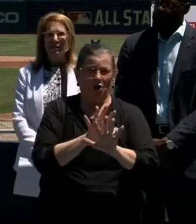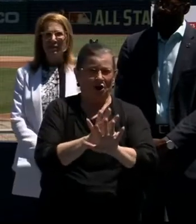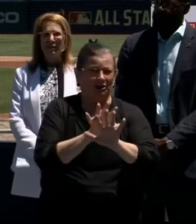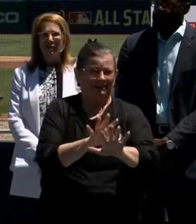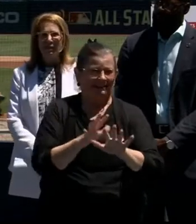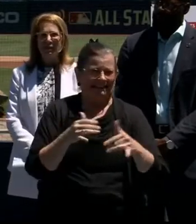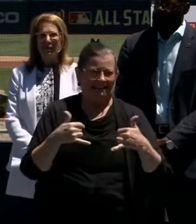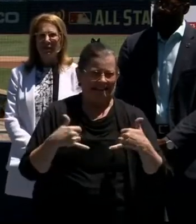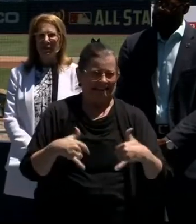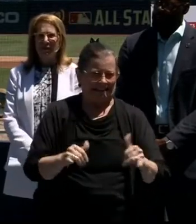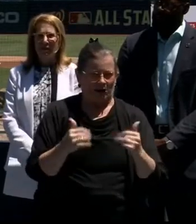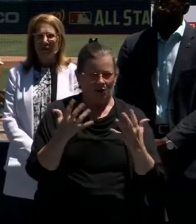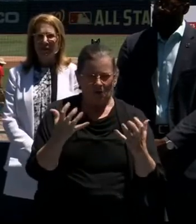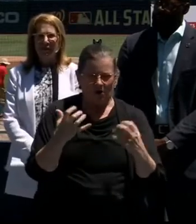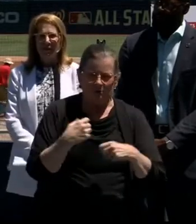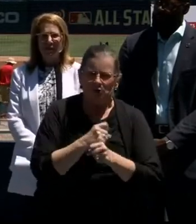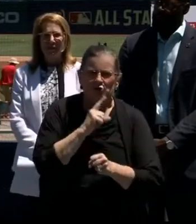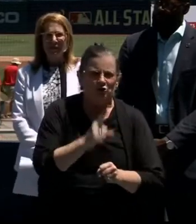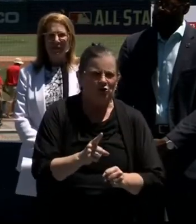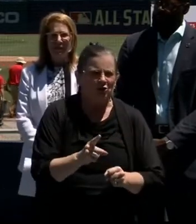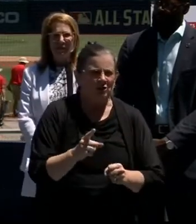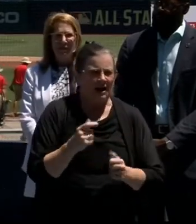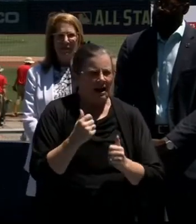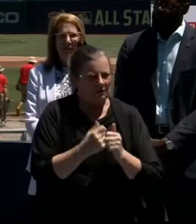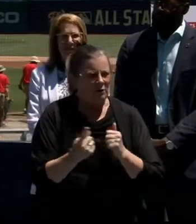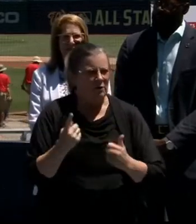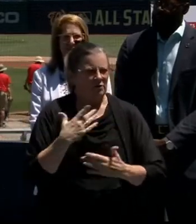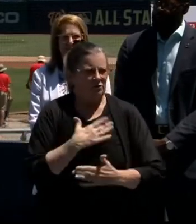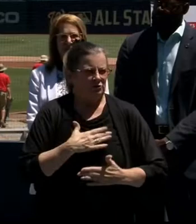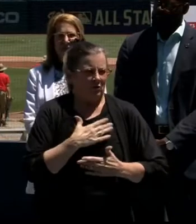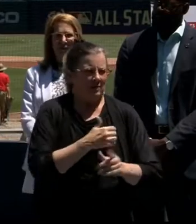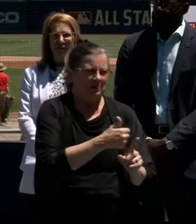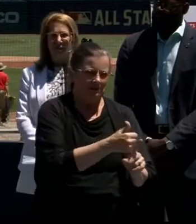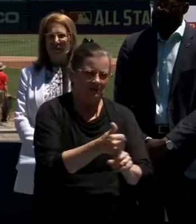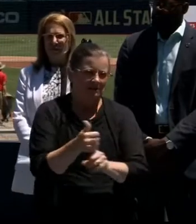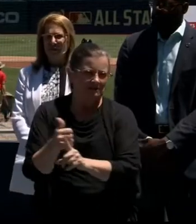EXERCISES THEIR RIGHTS AND GETS HOME SAFELY.